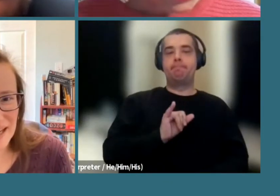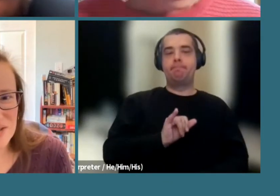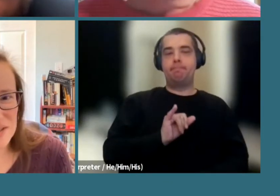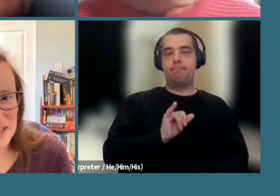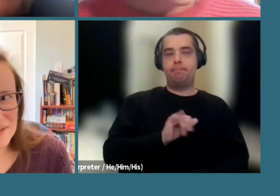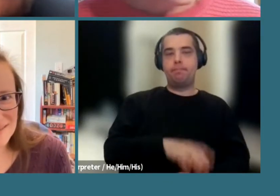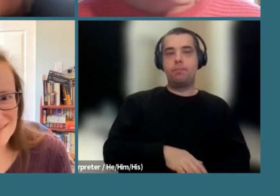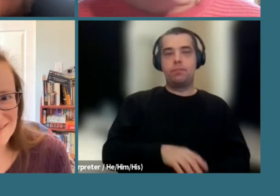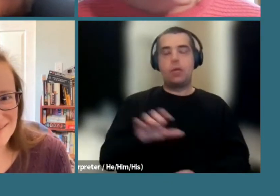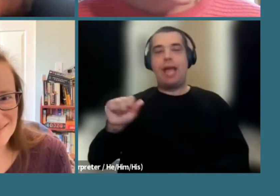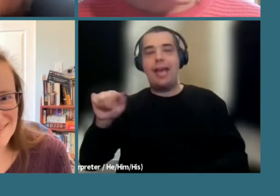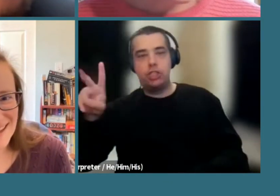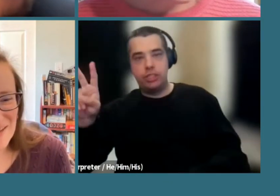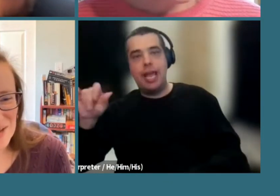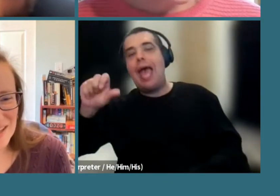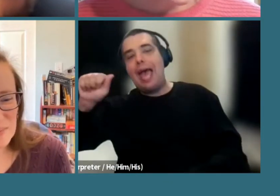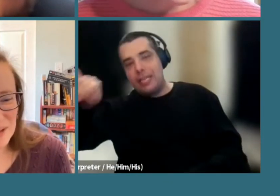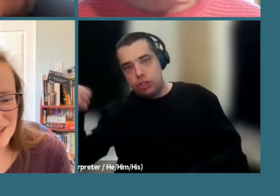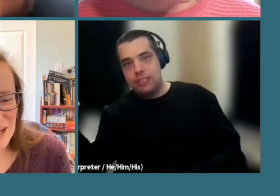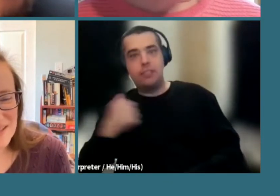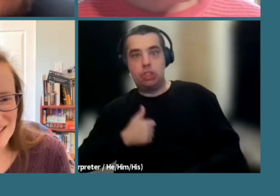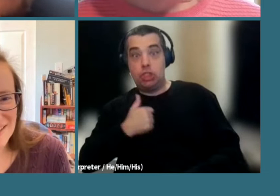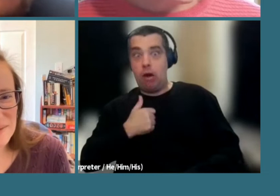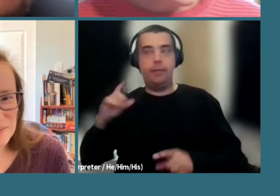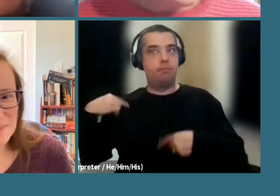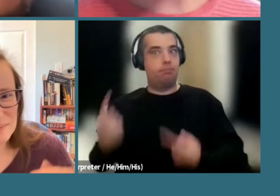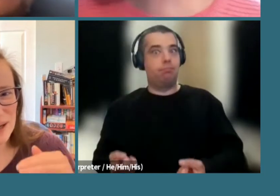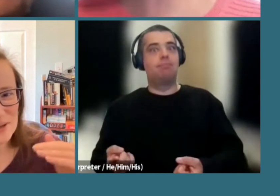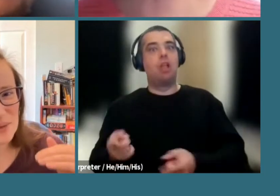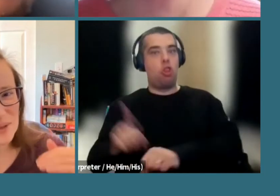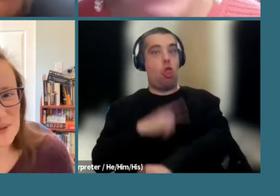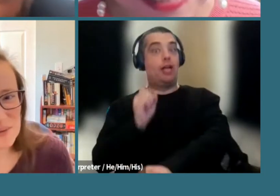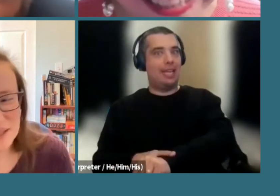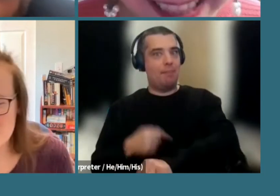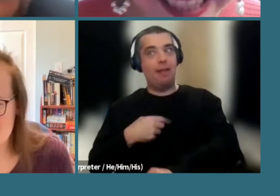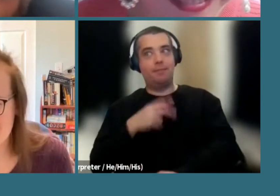Adjectives. Sorry, it's been a long time since I- Hard to know which is which.